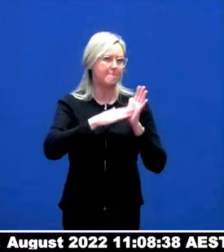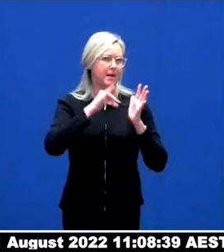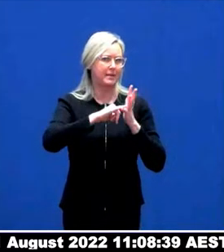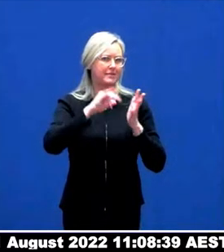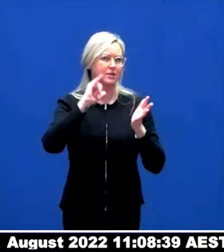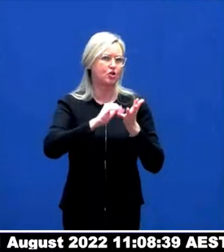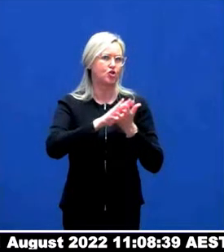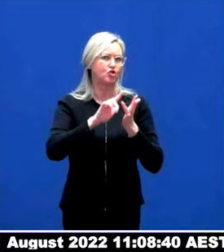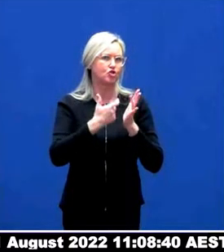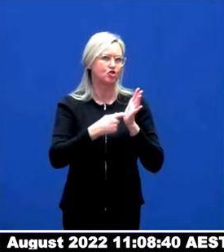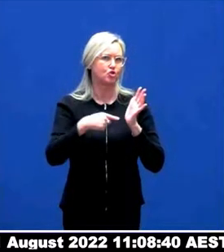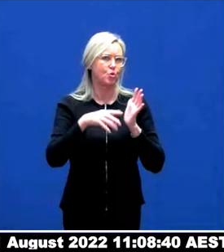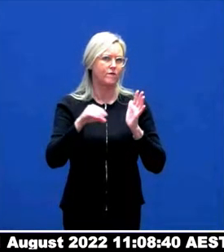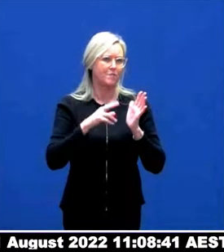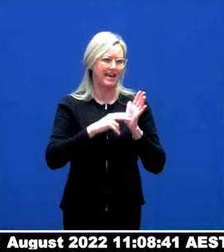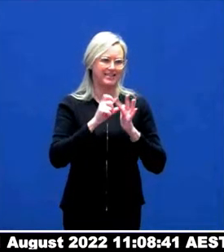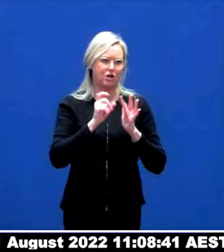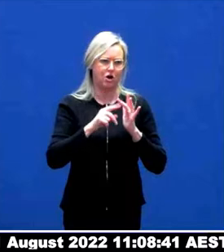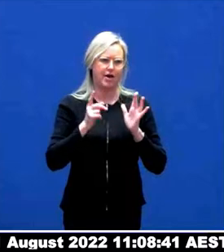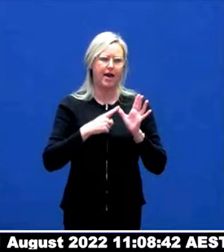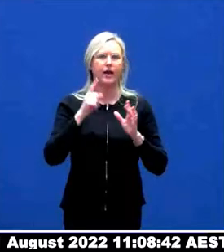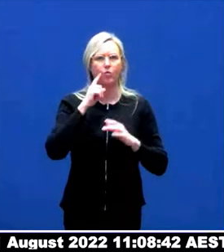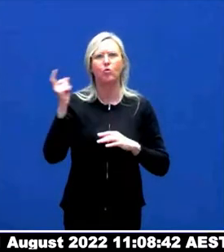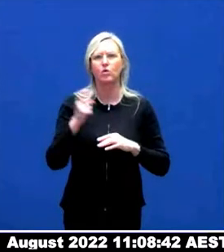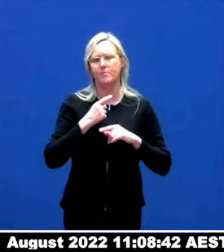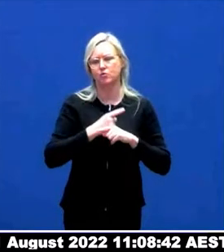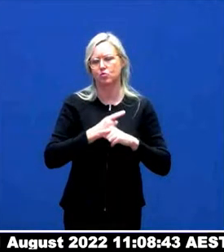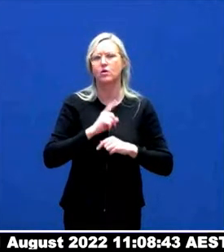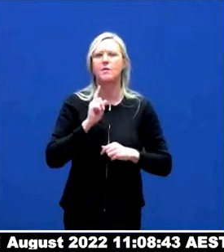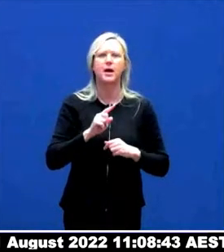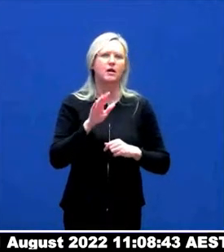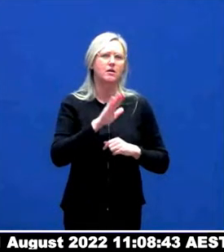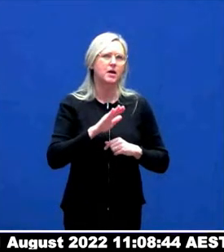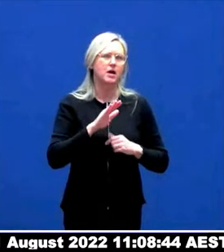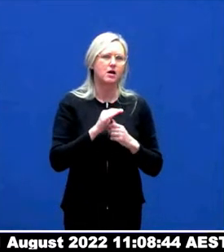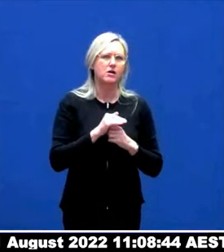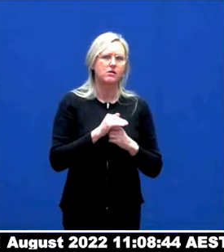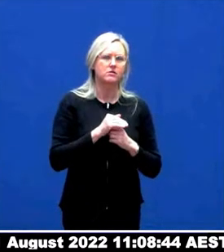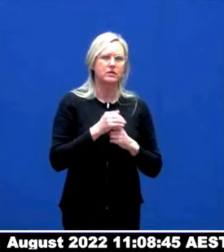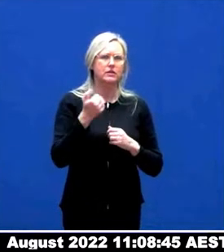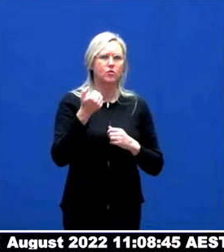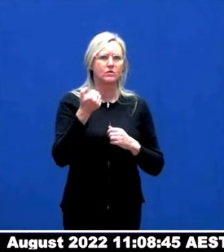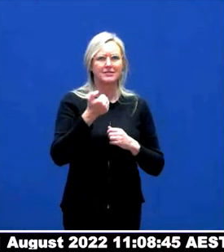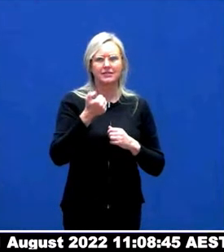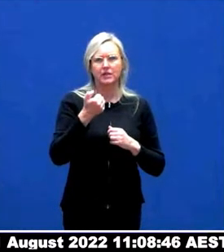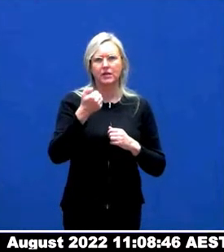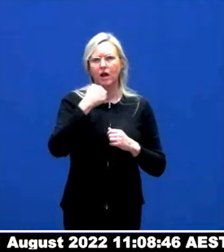financial year ended 30 June 2022, around about 1,600 participants in the NDIS reported